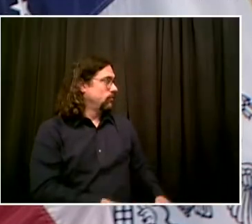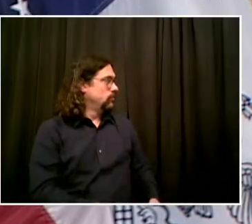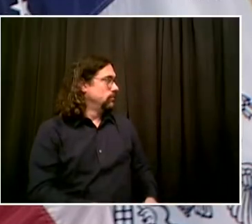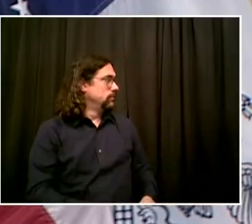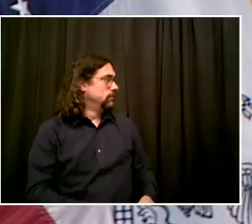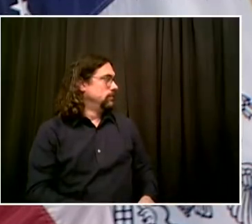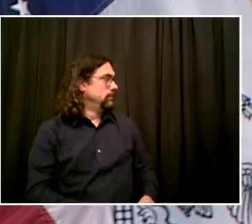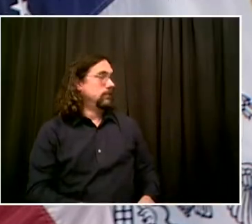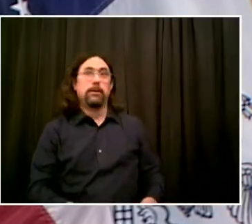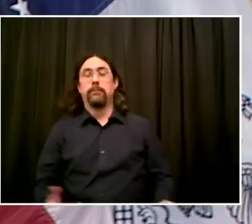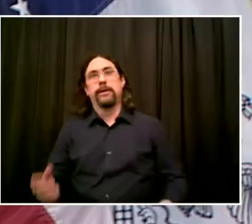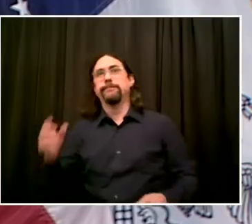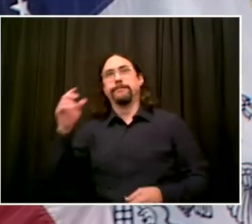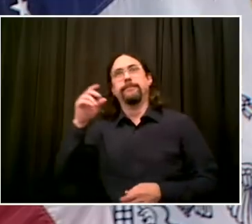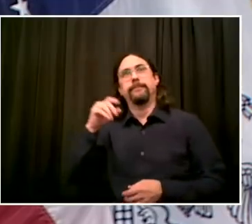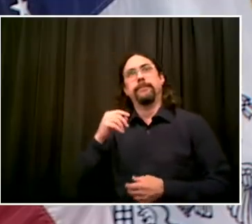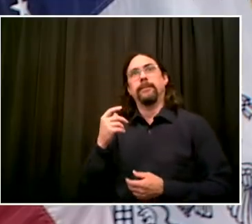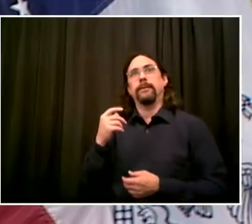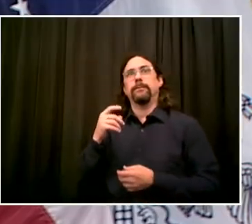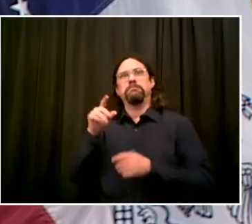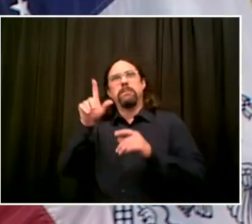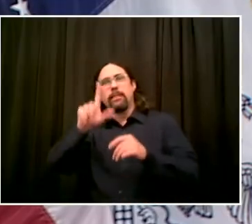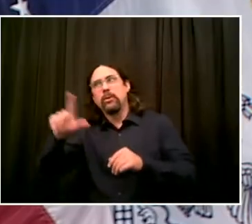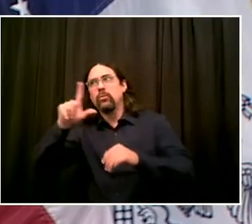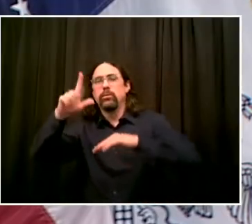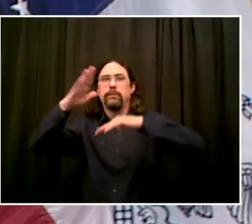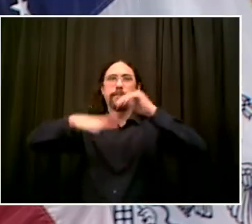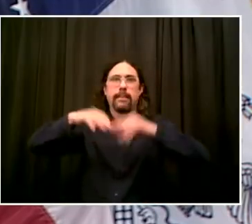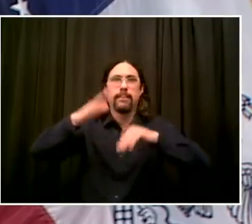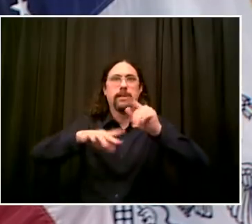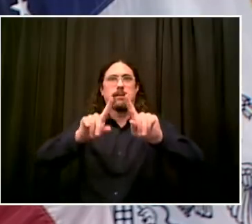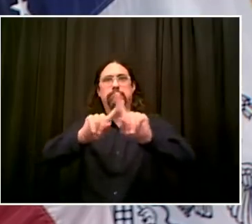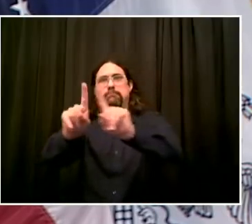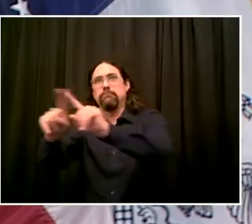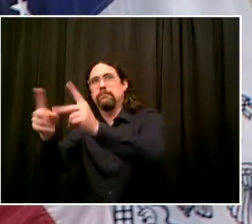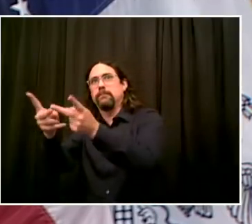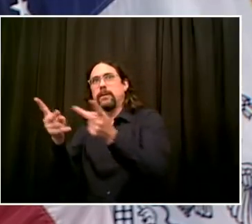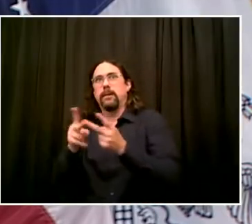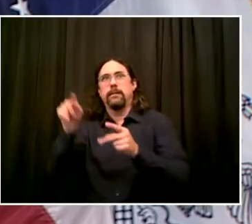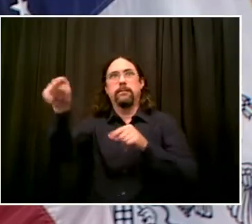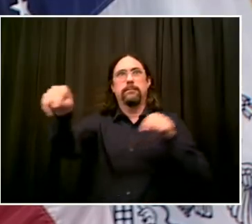ARE DEALING WITH NOT FOR PROFITS, LIBRARIES, BUSINESS GROUPS. WEAR E